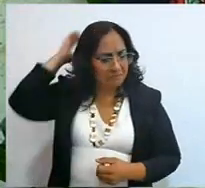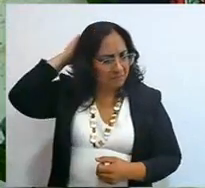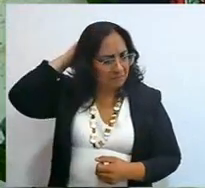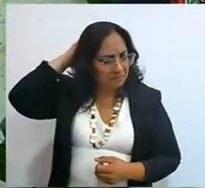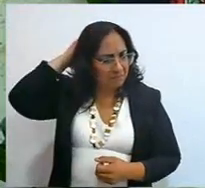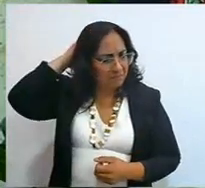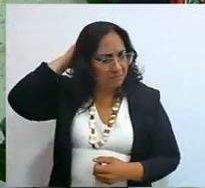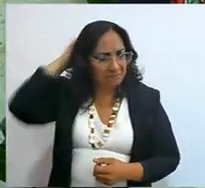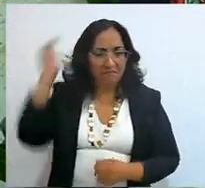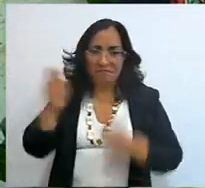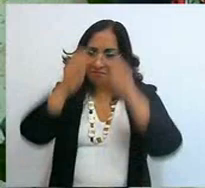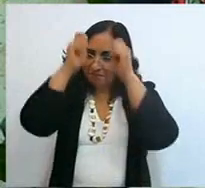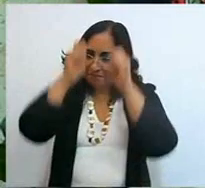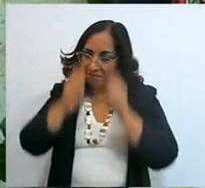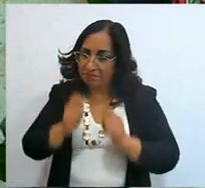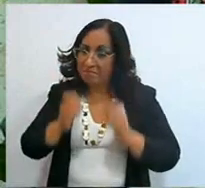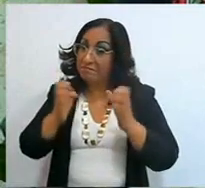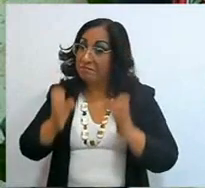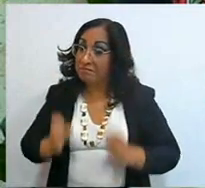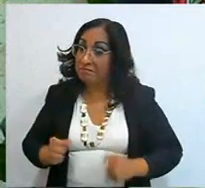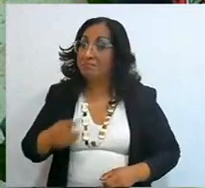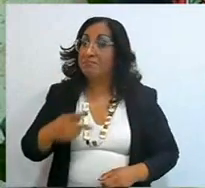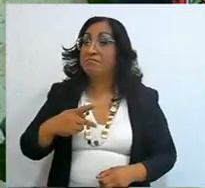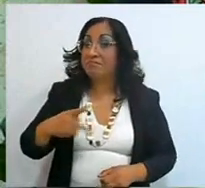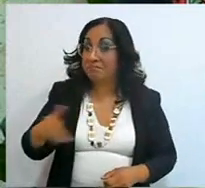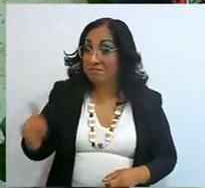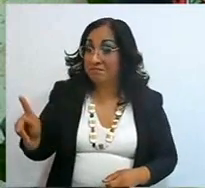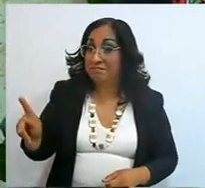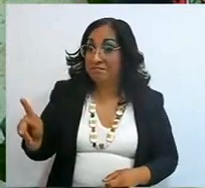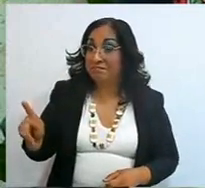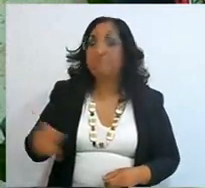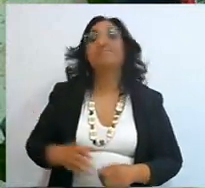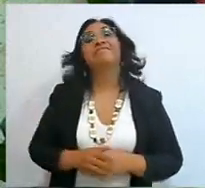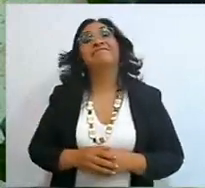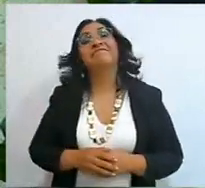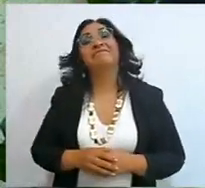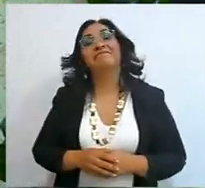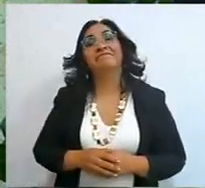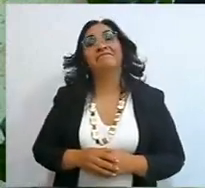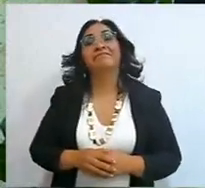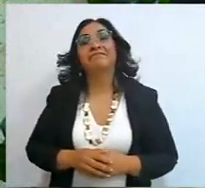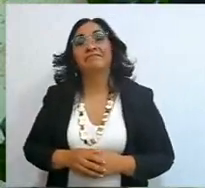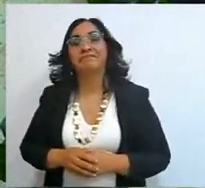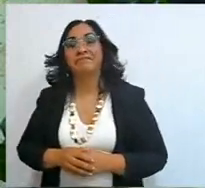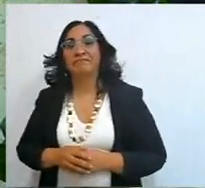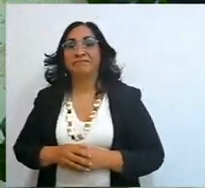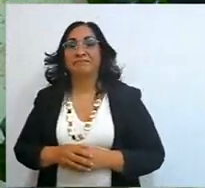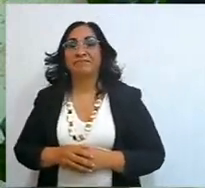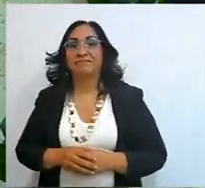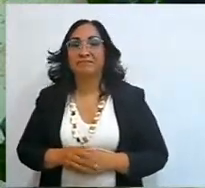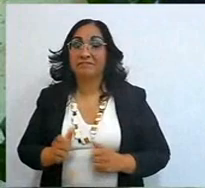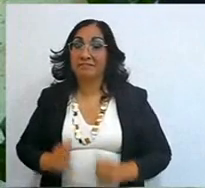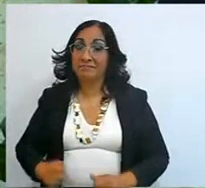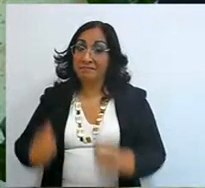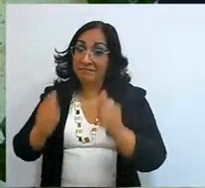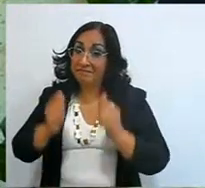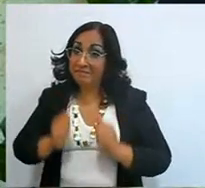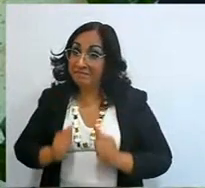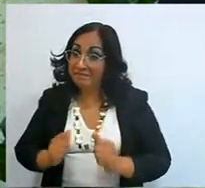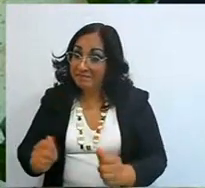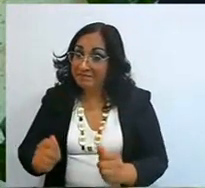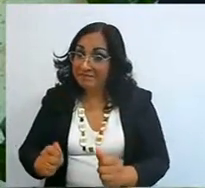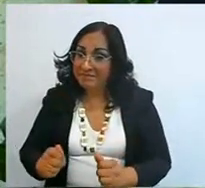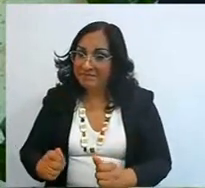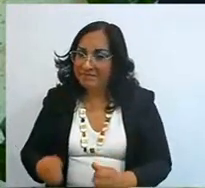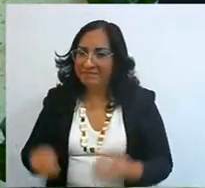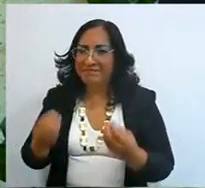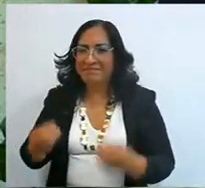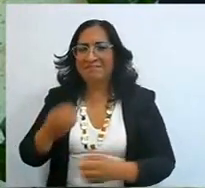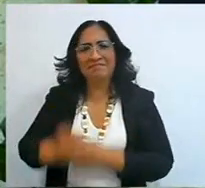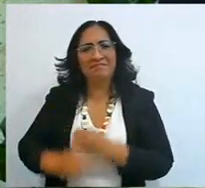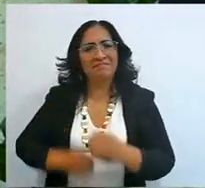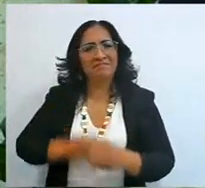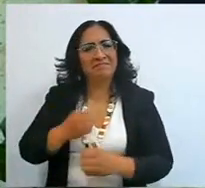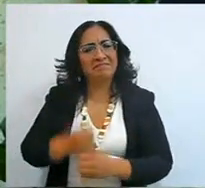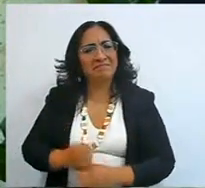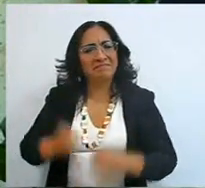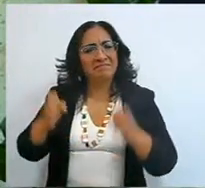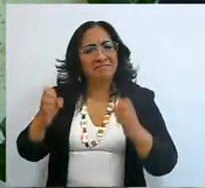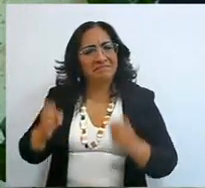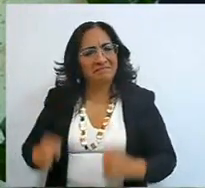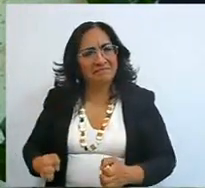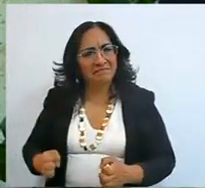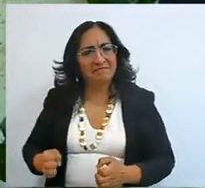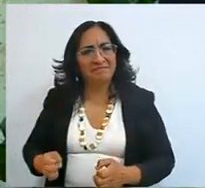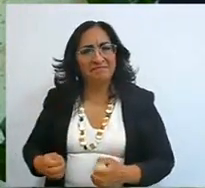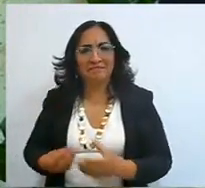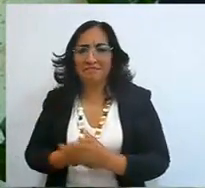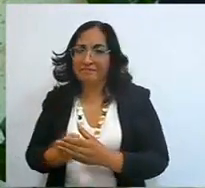I don't see anything, but she, give me your hand, she was a disciple, years we were teaching,